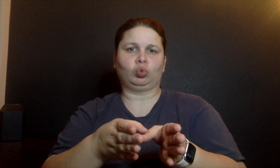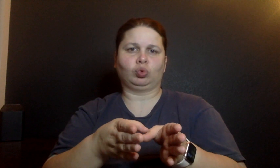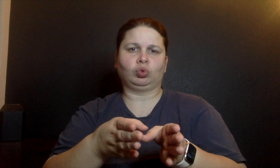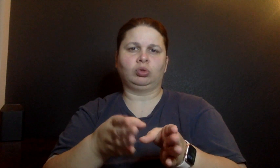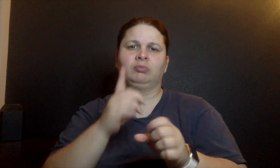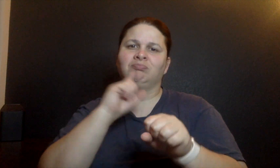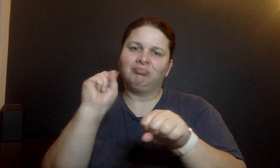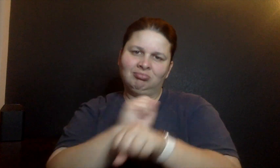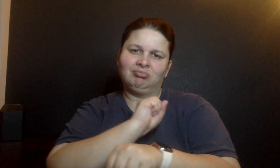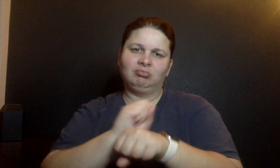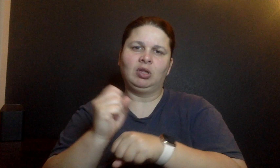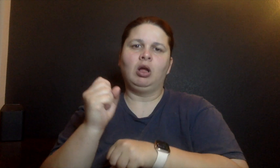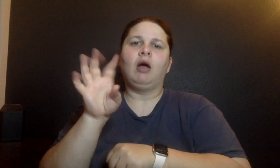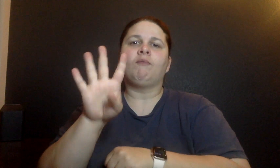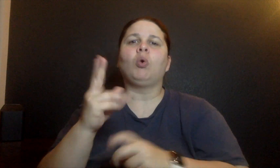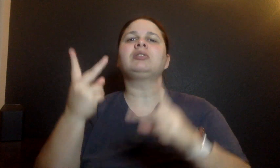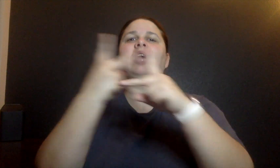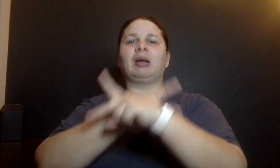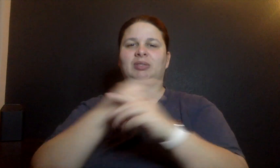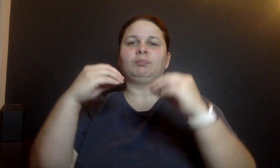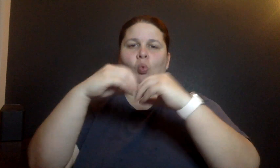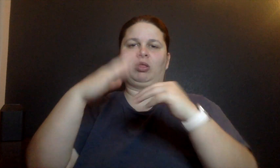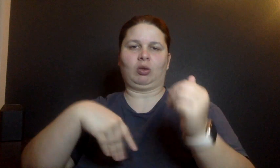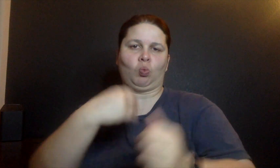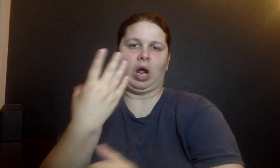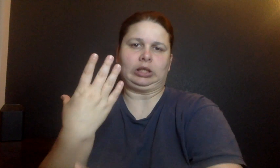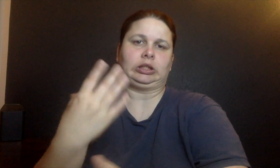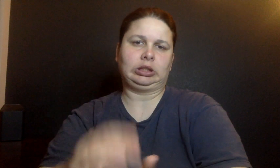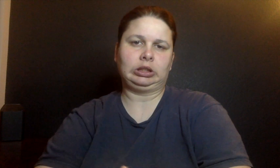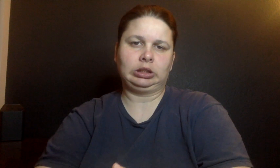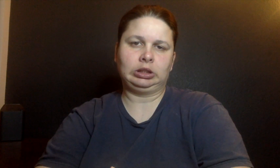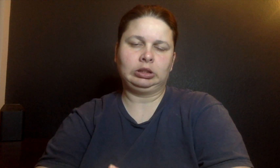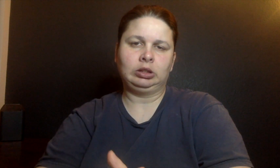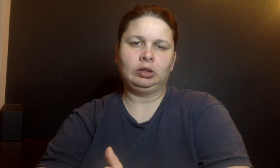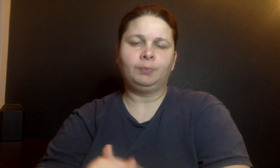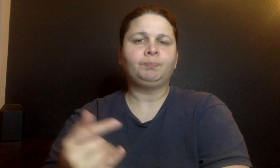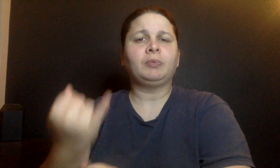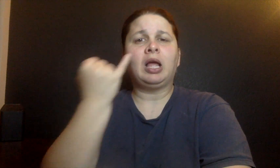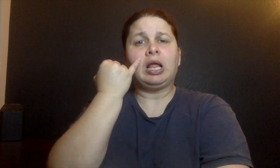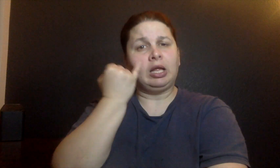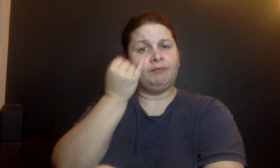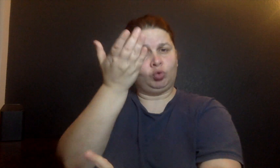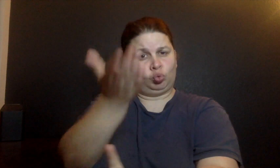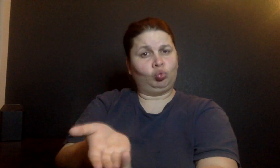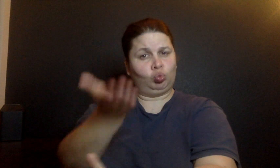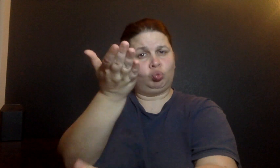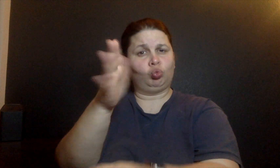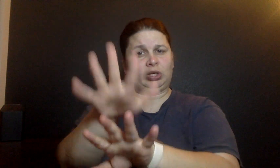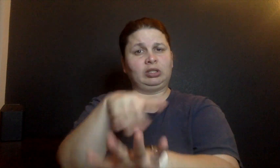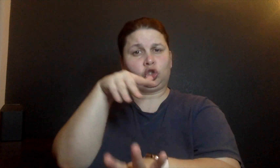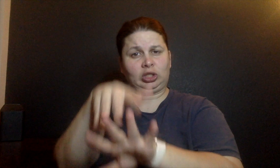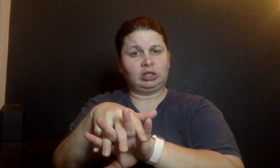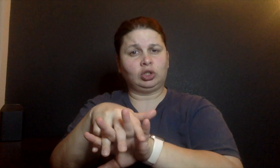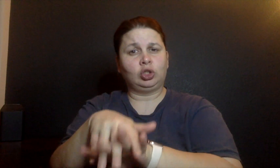are actually four times more than white. Now, if you were Indigenous,